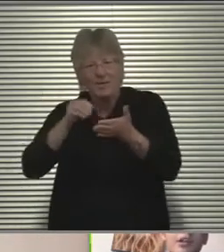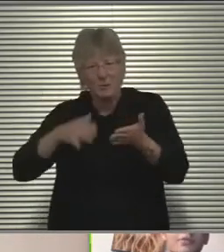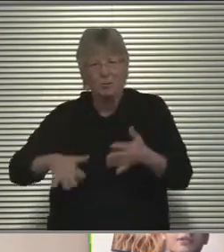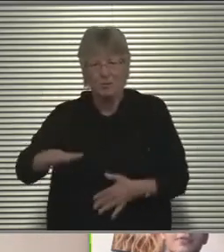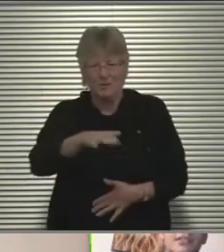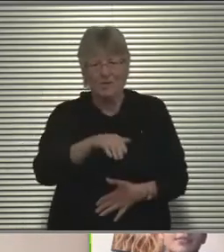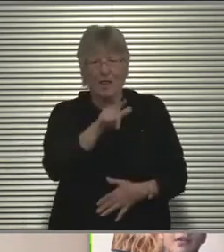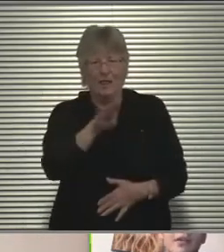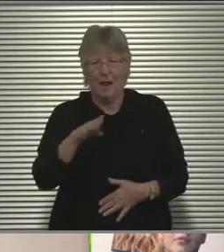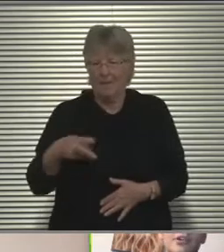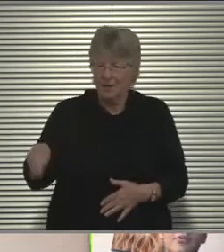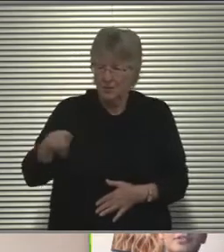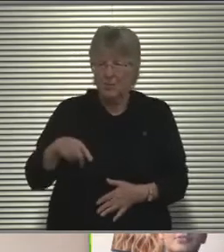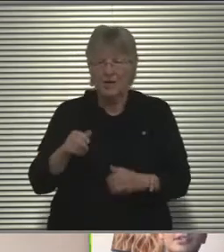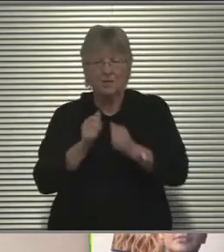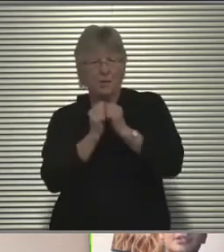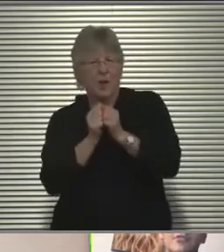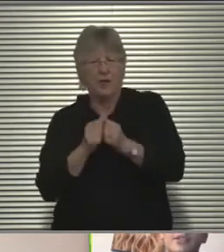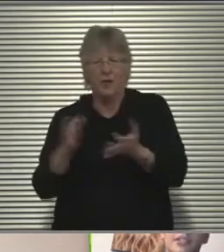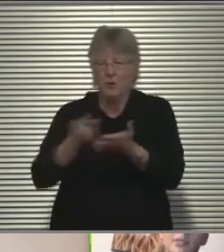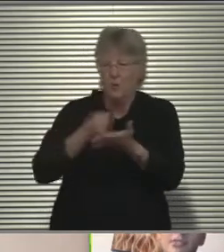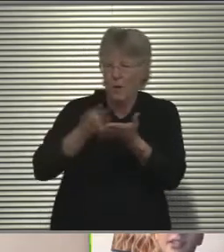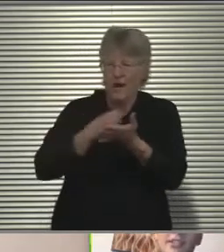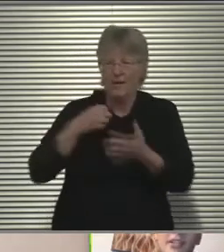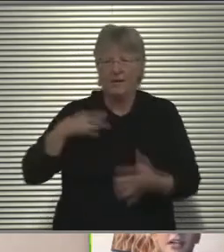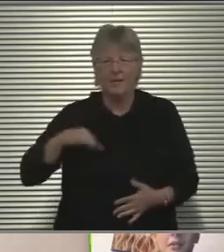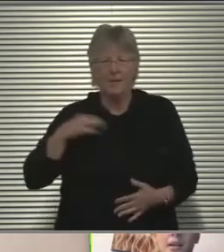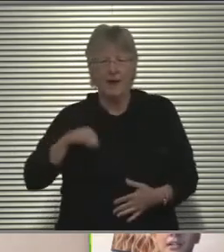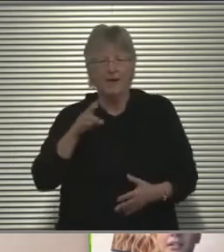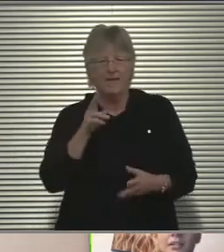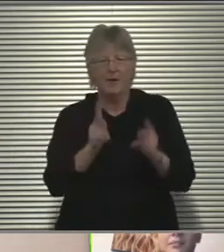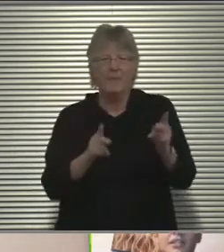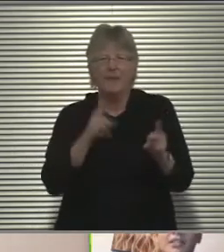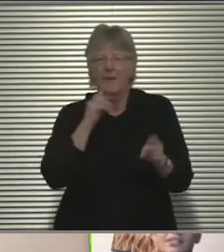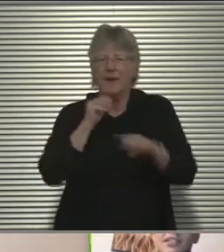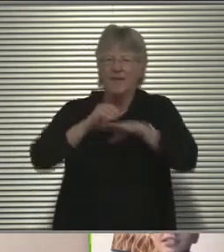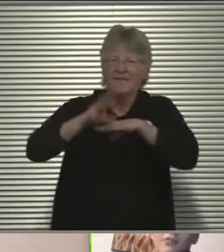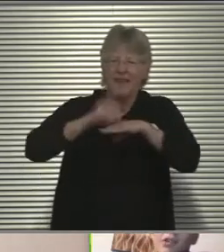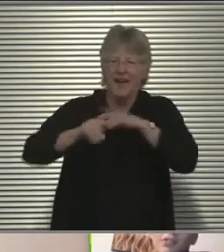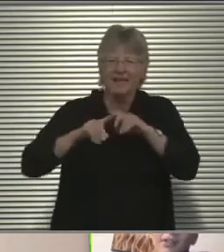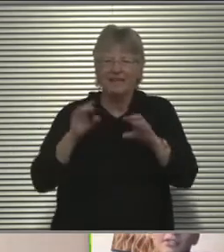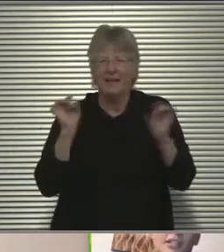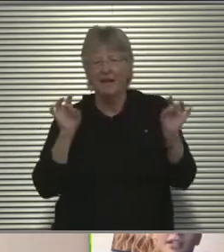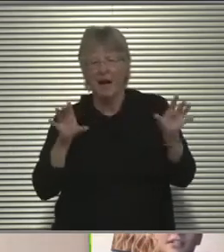we are helping raise, we are helping to raise money for victims affected by the devastating wildfires